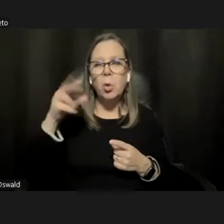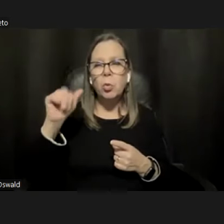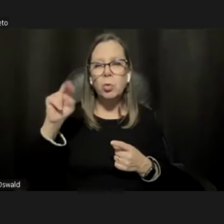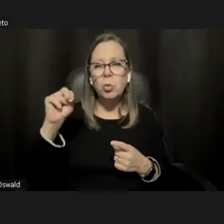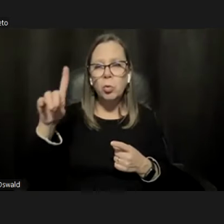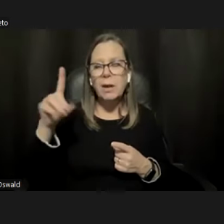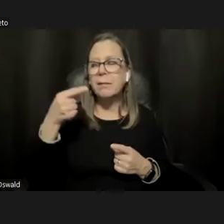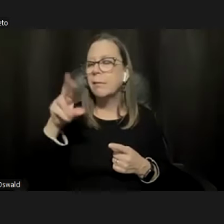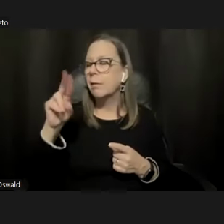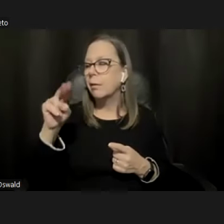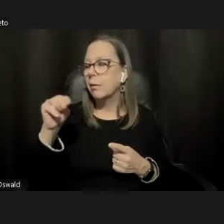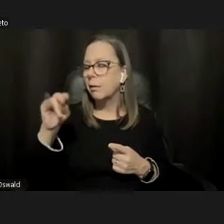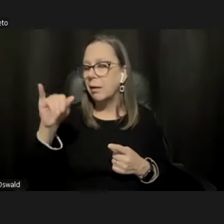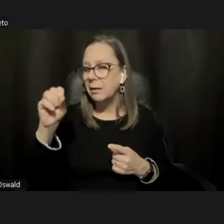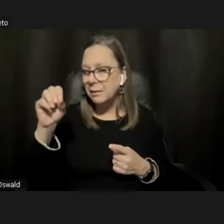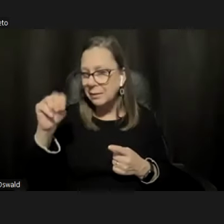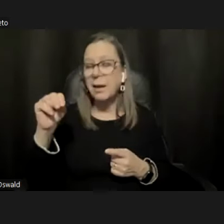in the Southwest area.